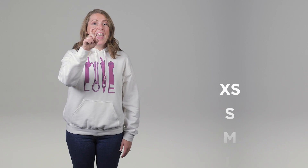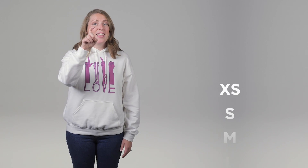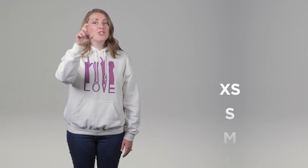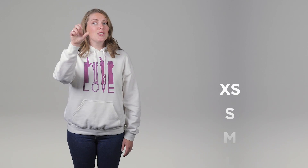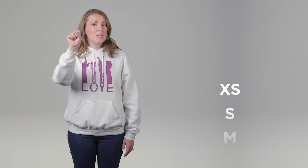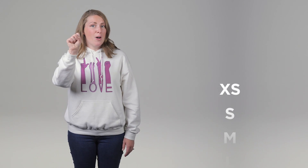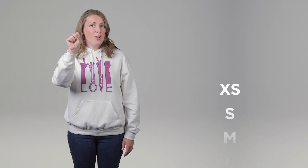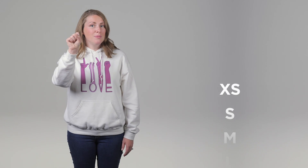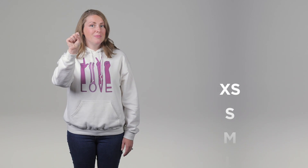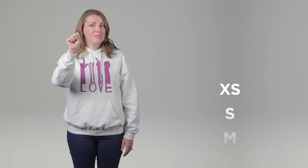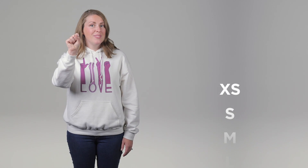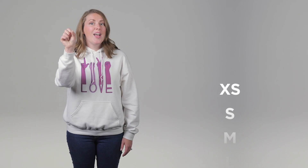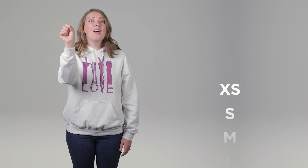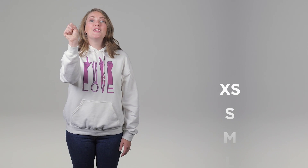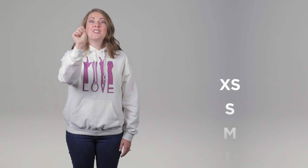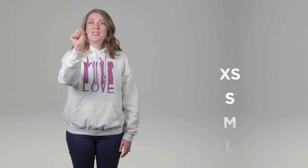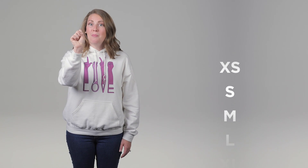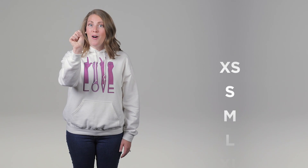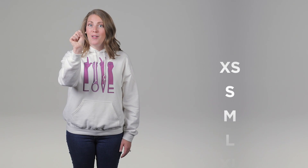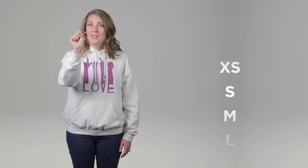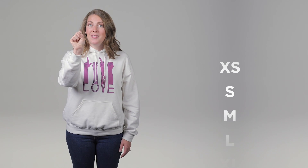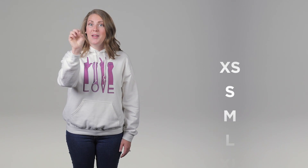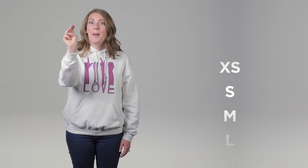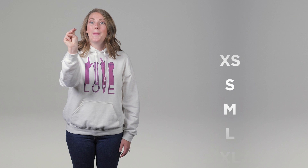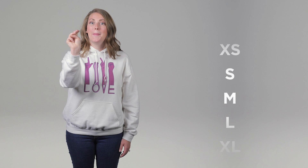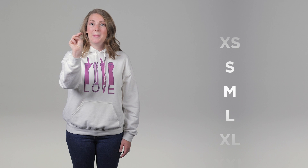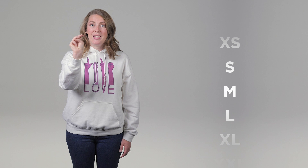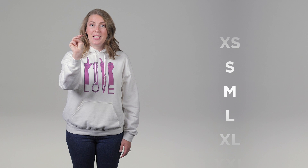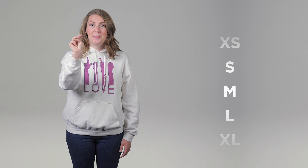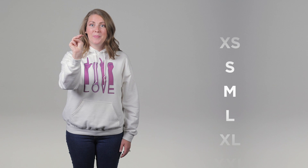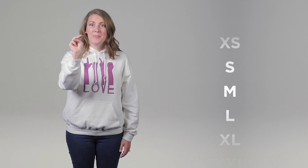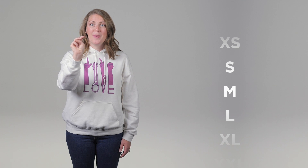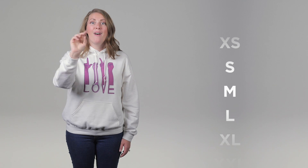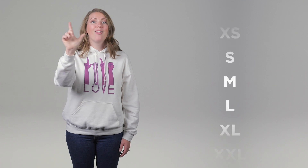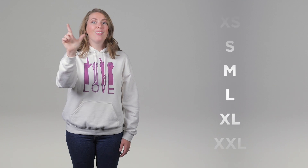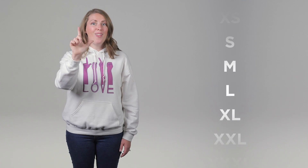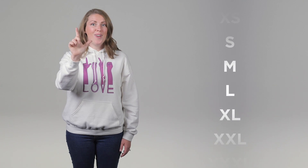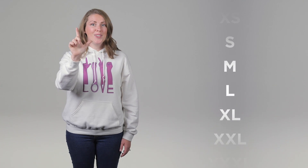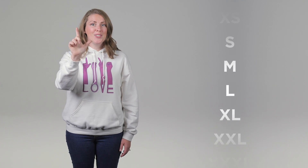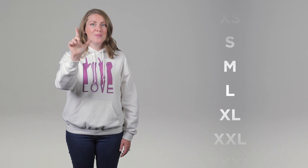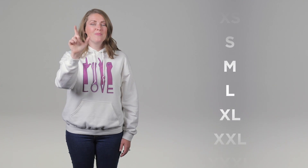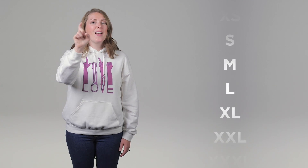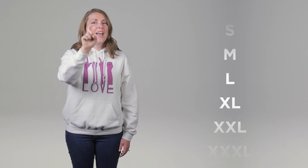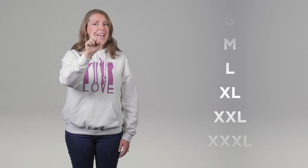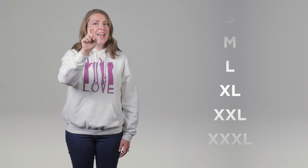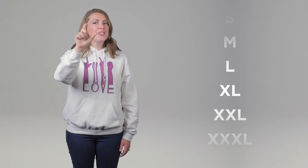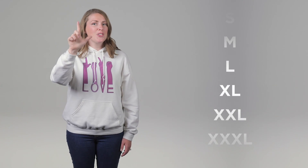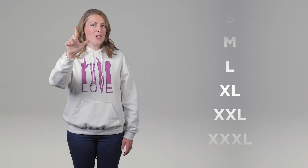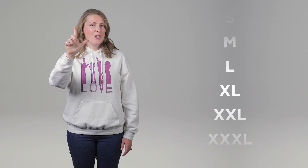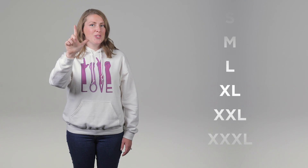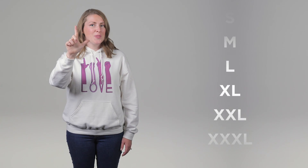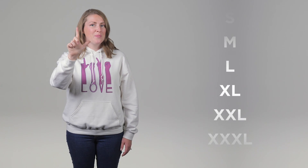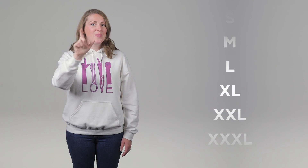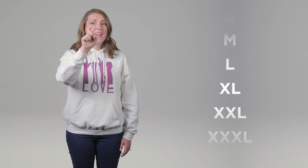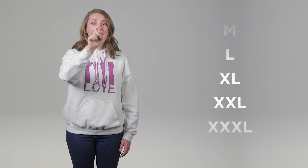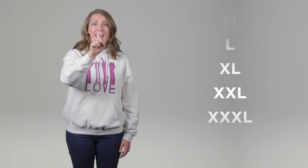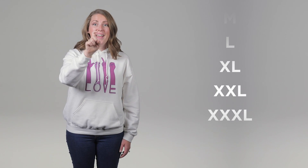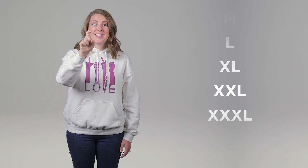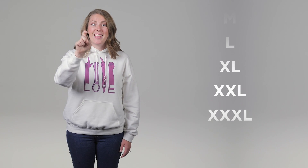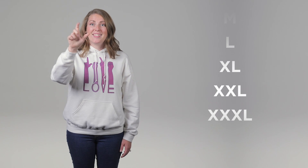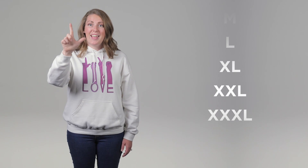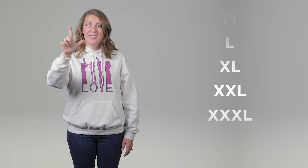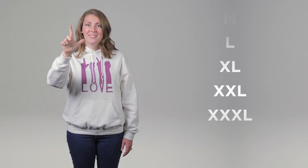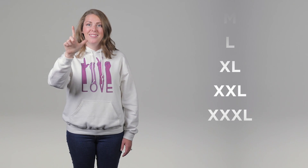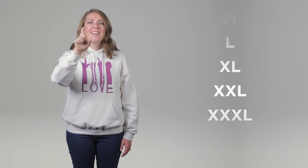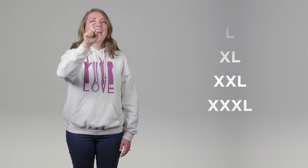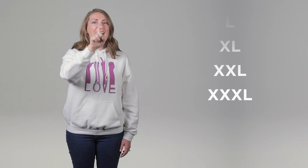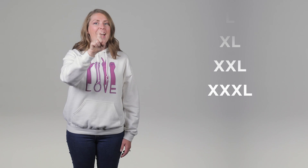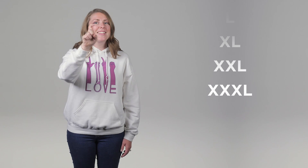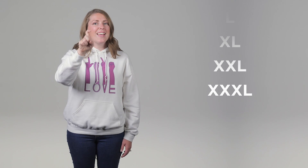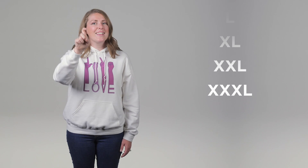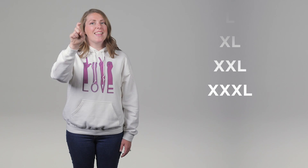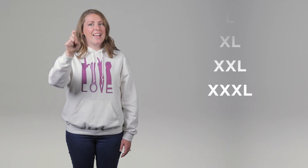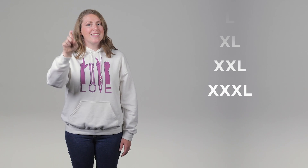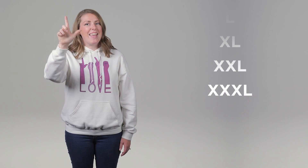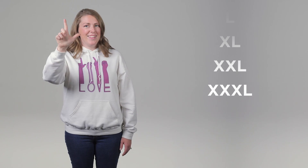extra small, small, medium, large, extra large, XXL, XXXL.